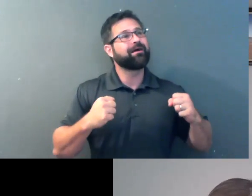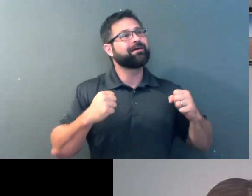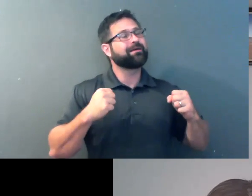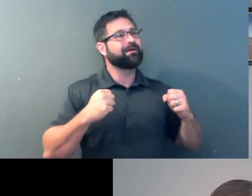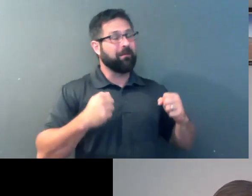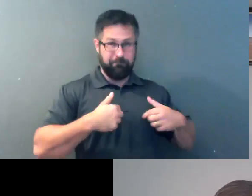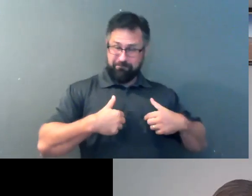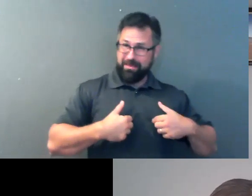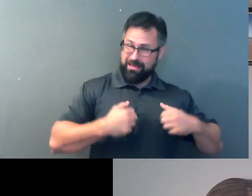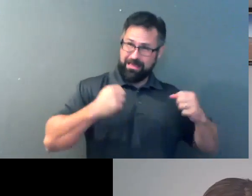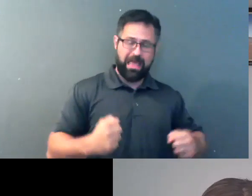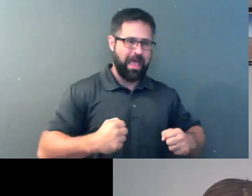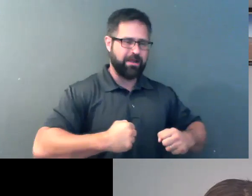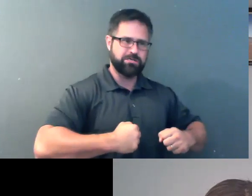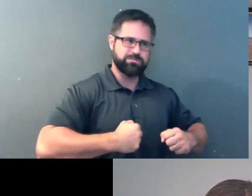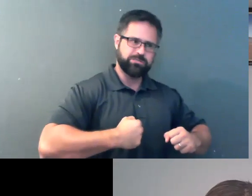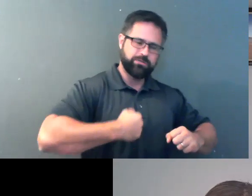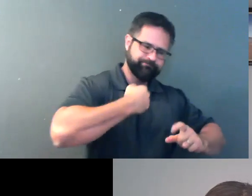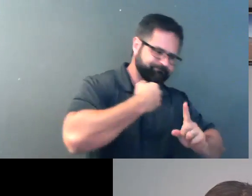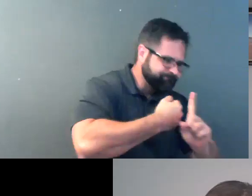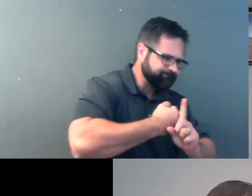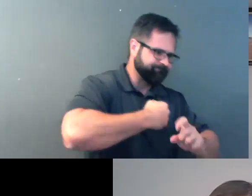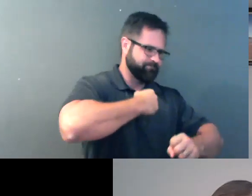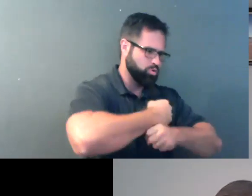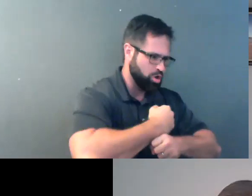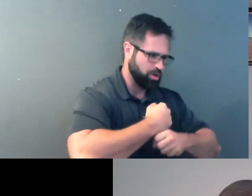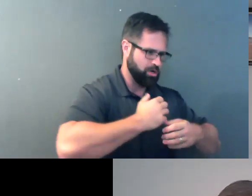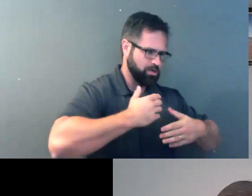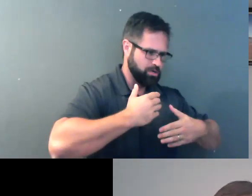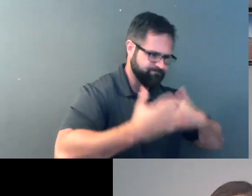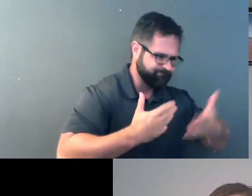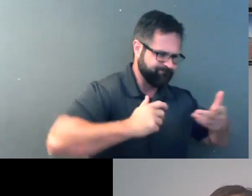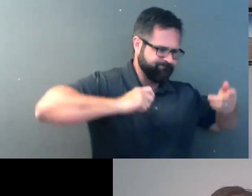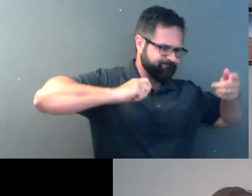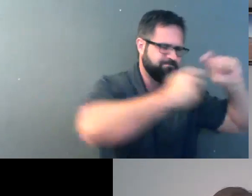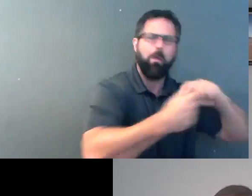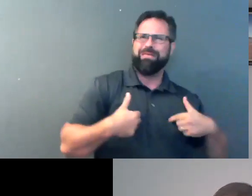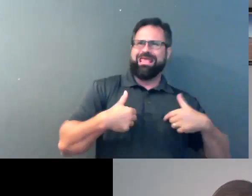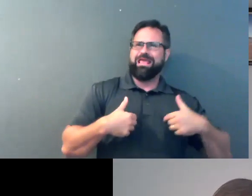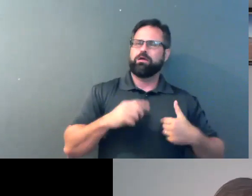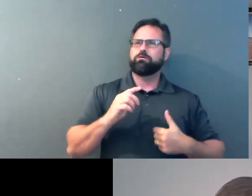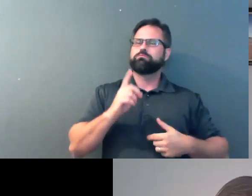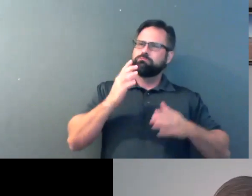you would say for that and thank you for the i'm sorry if the question is a little bit like maybe